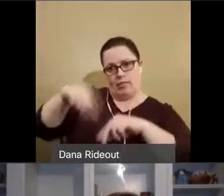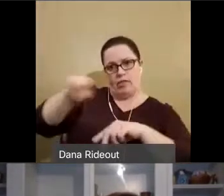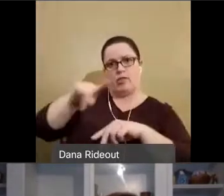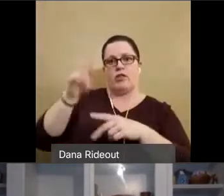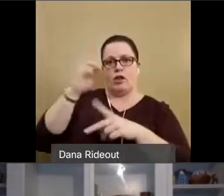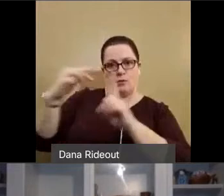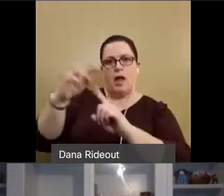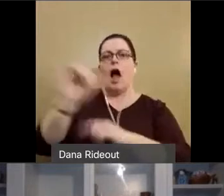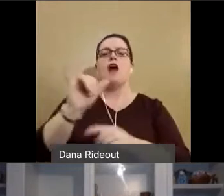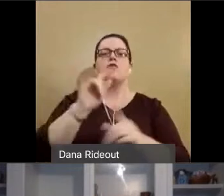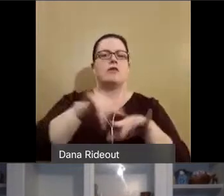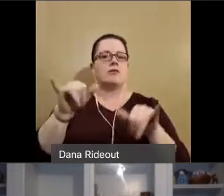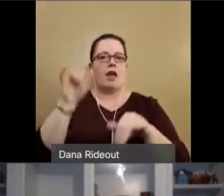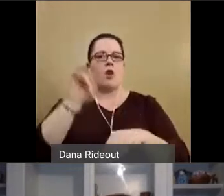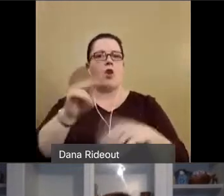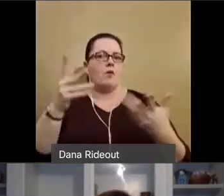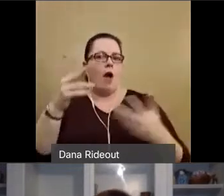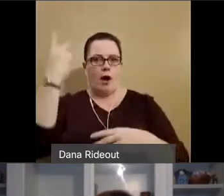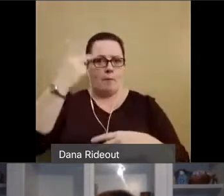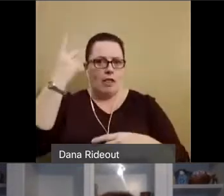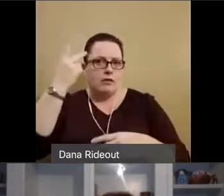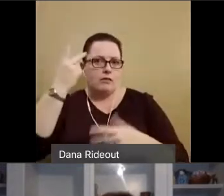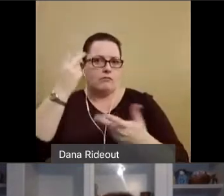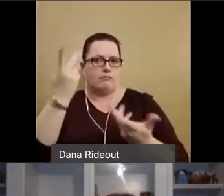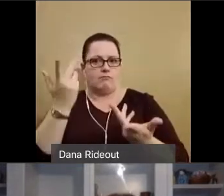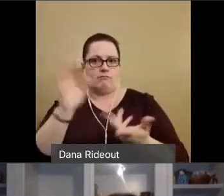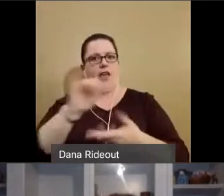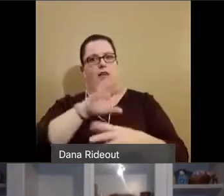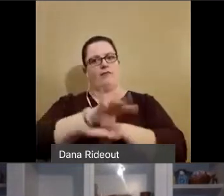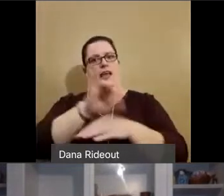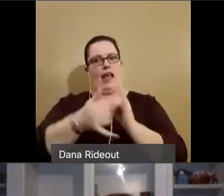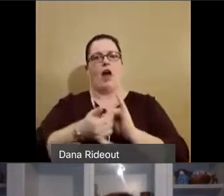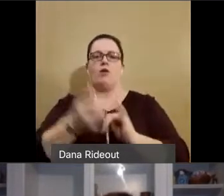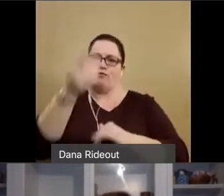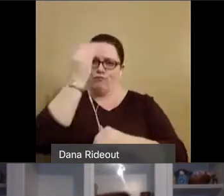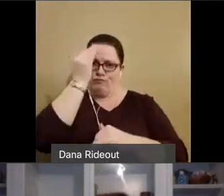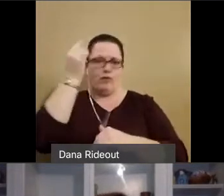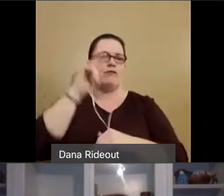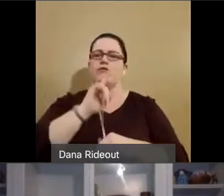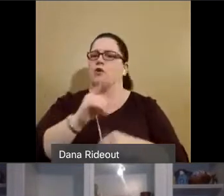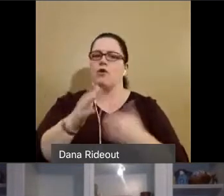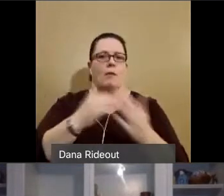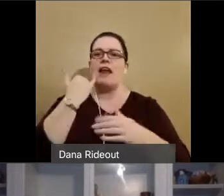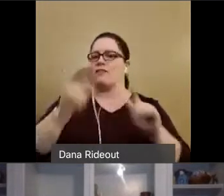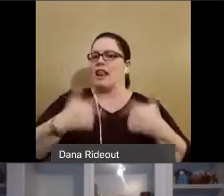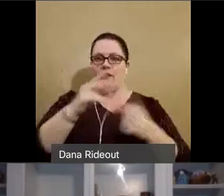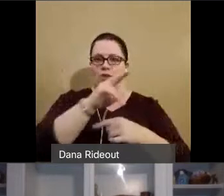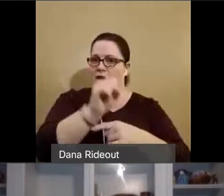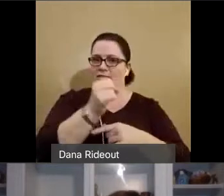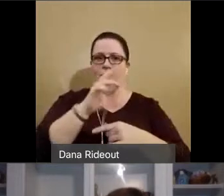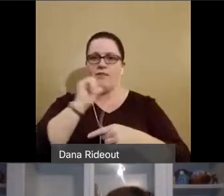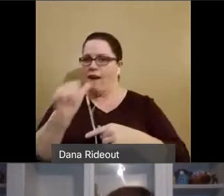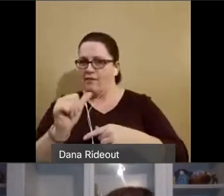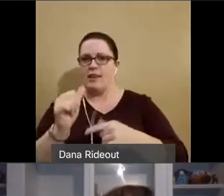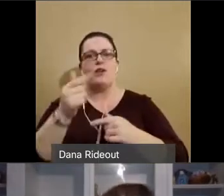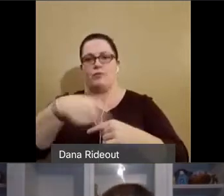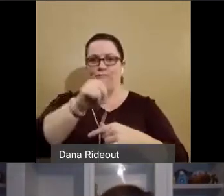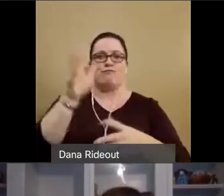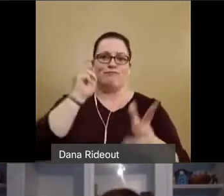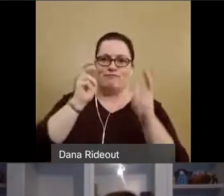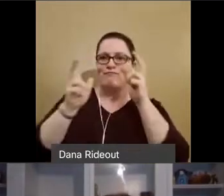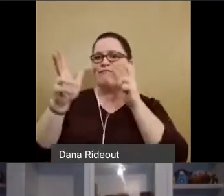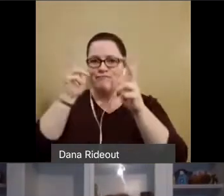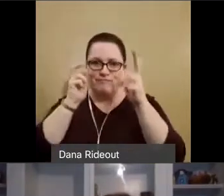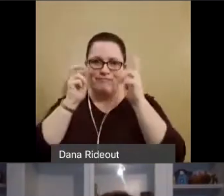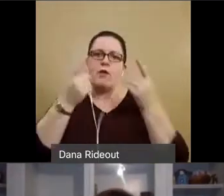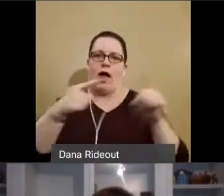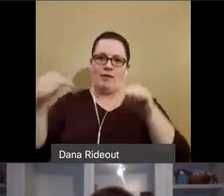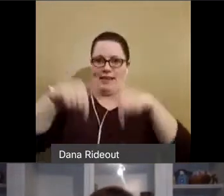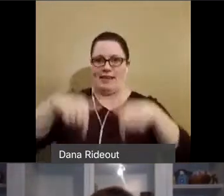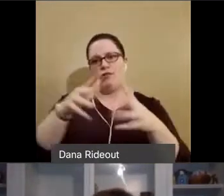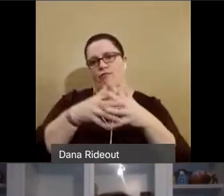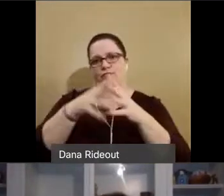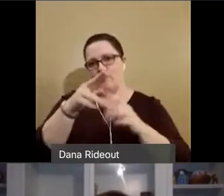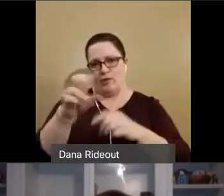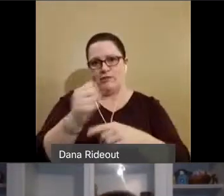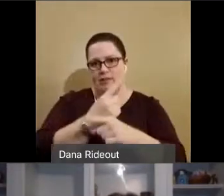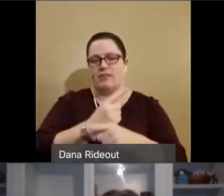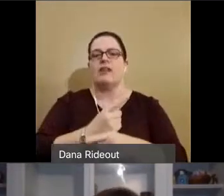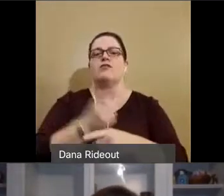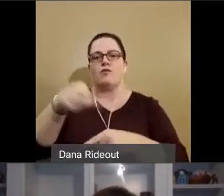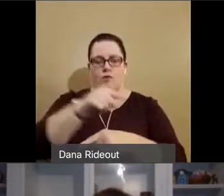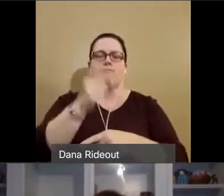And what effect does that have on all of this? Because I'm sure as you all know, regardless of whether or not, you live in the States, you get to hear all about what happens here. So you're probably very aware that politics have become increasingly important.